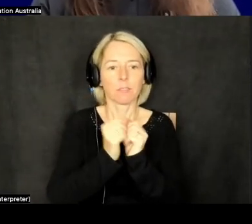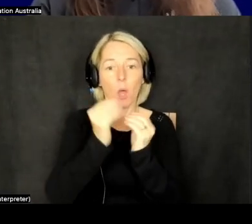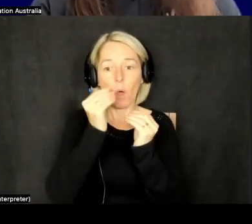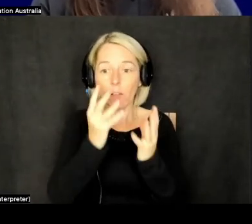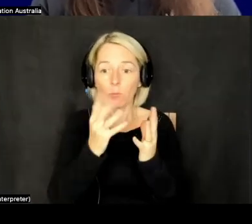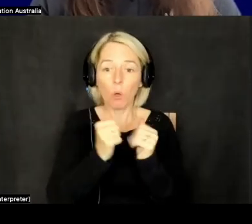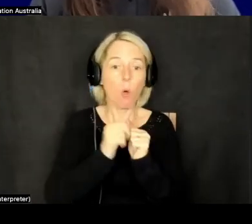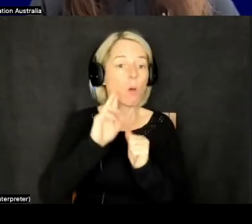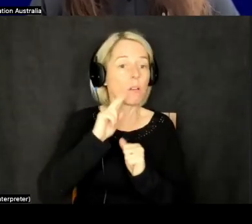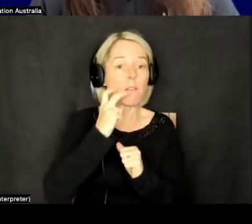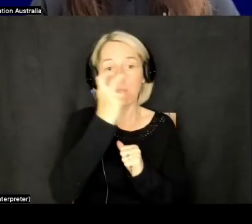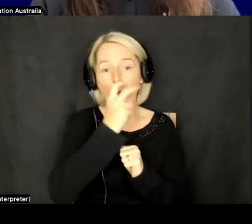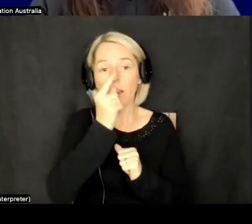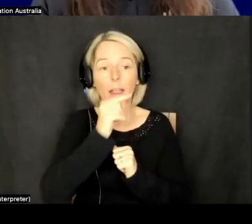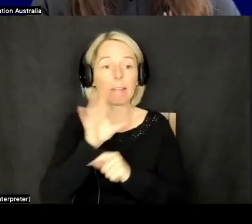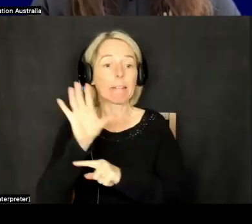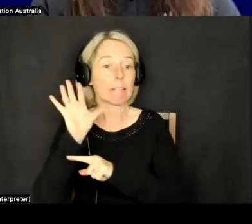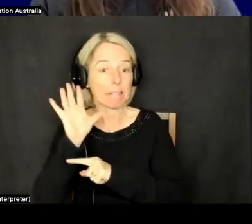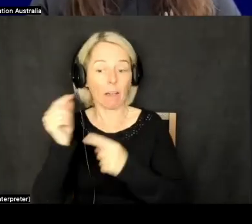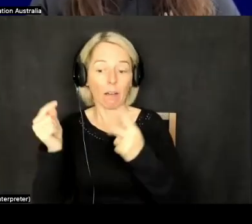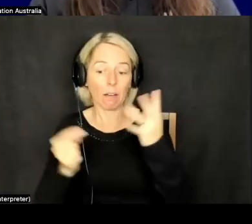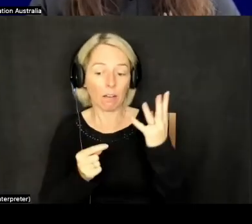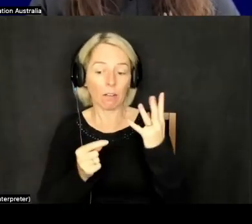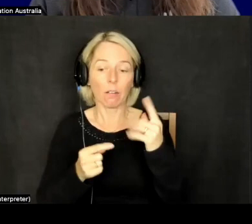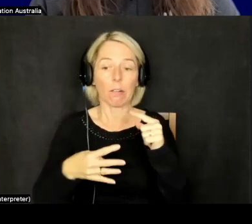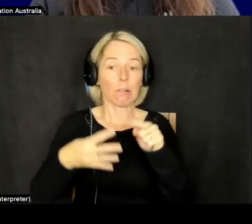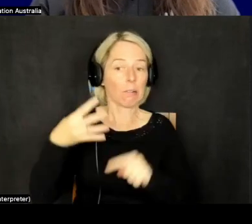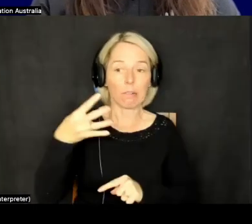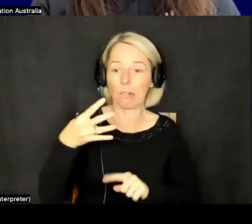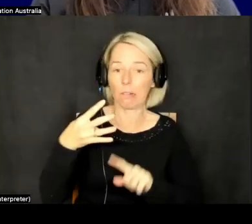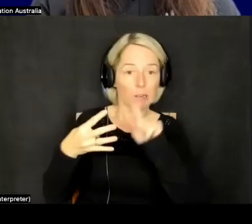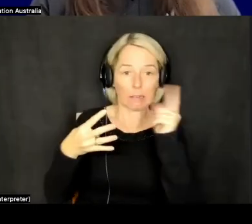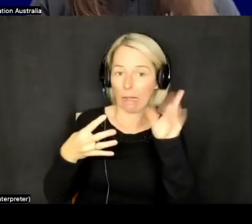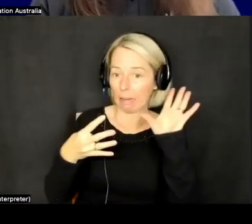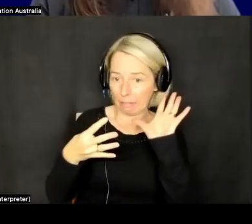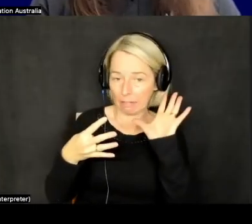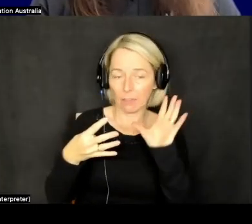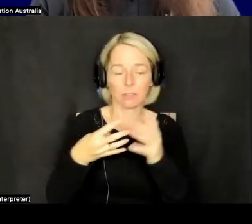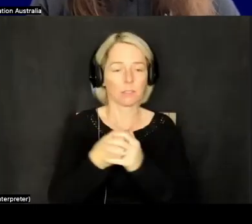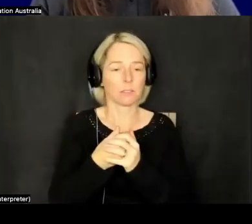this and that and can't hear that, that and that, and this is maybe their hearing level, how they